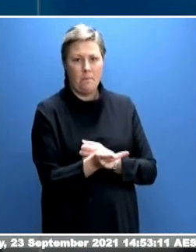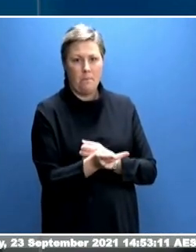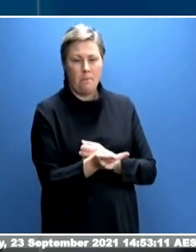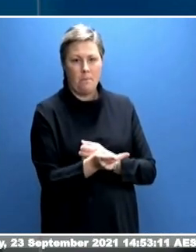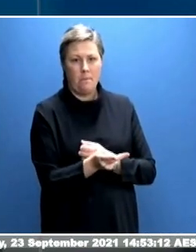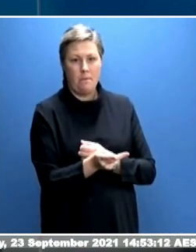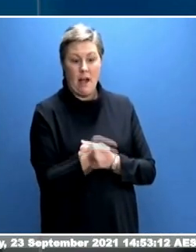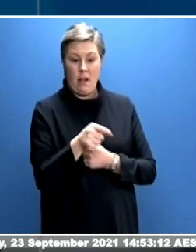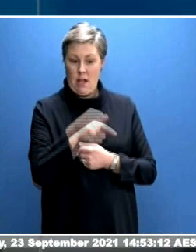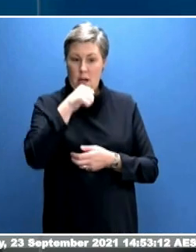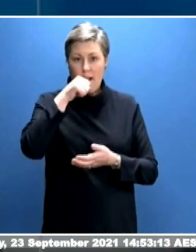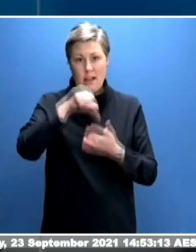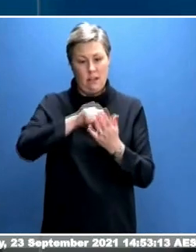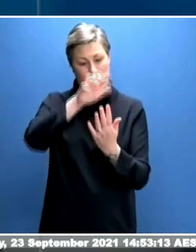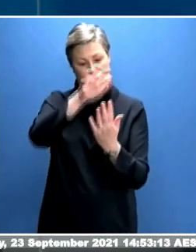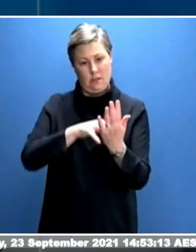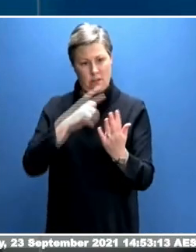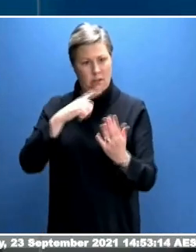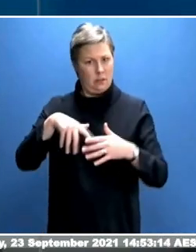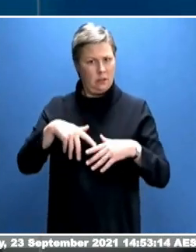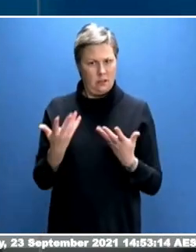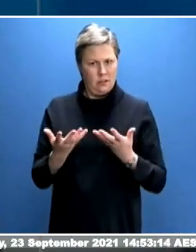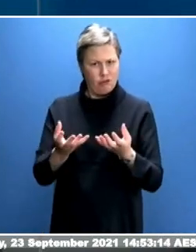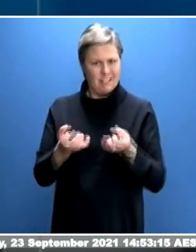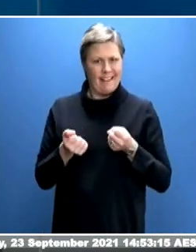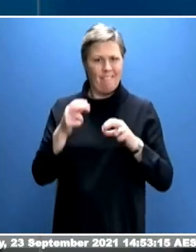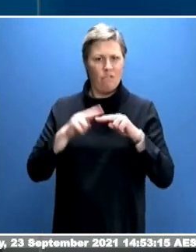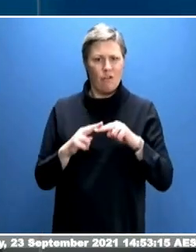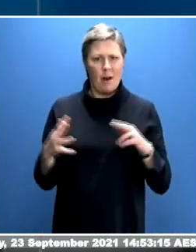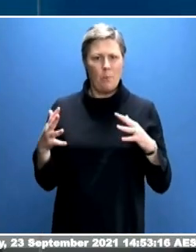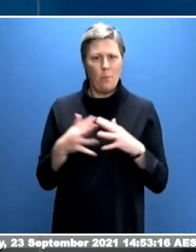that letter they had said that they hadn't received that document, so we provided it